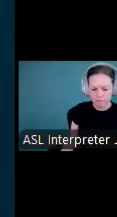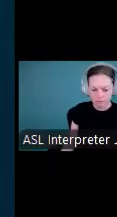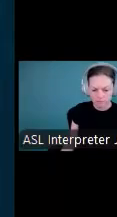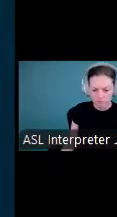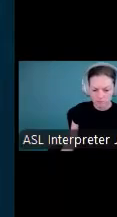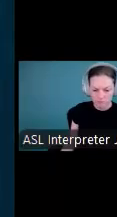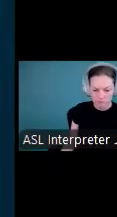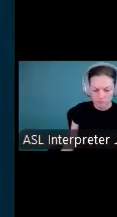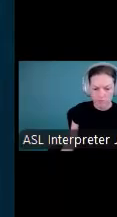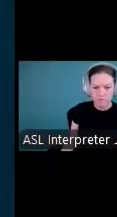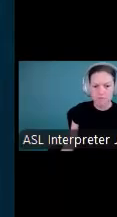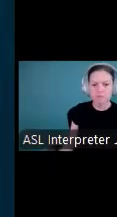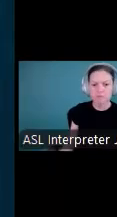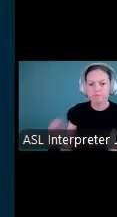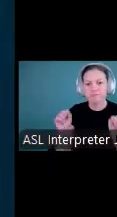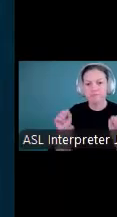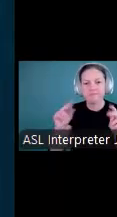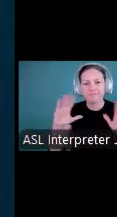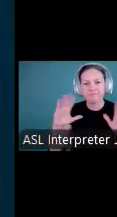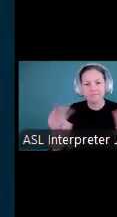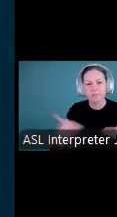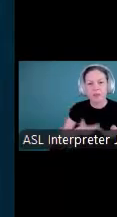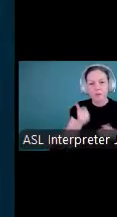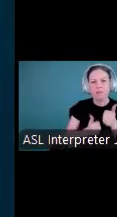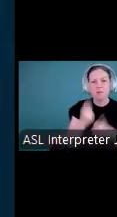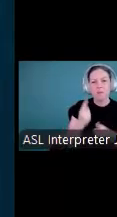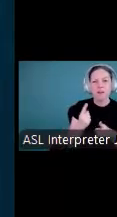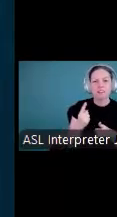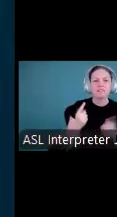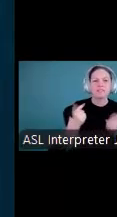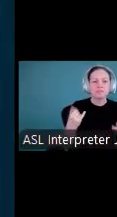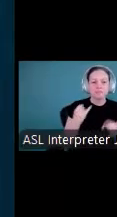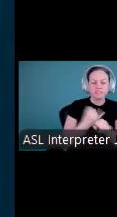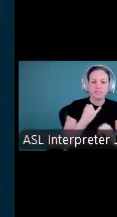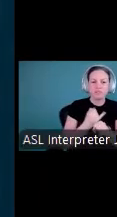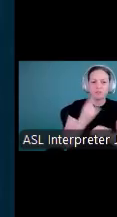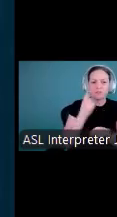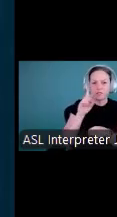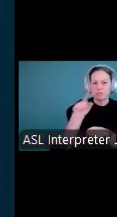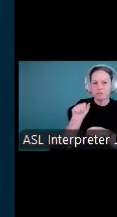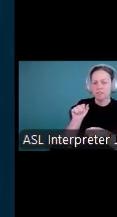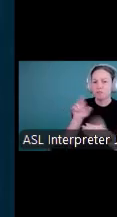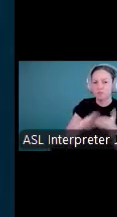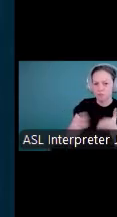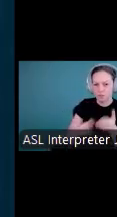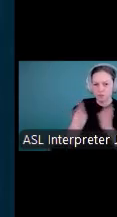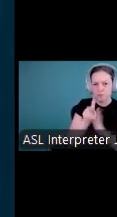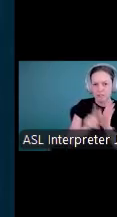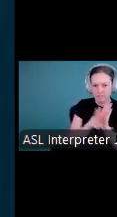Janel Preston: Okay, well, welcome everybody to the Institute for Disability Research, Policy, and Practice